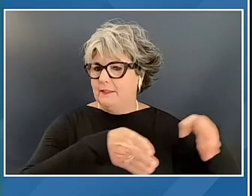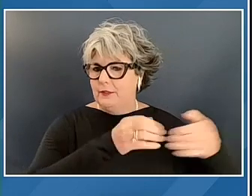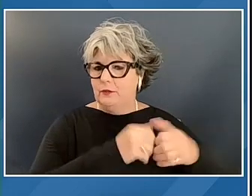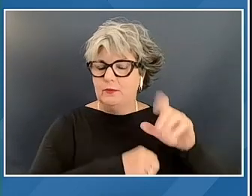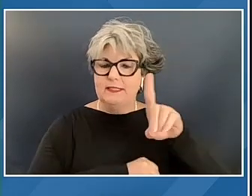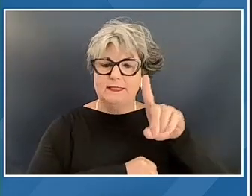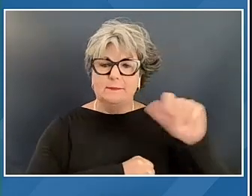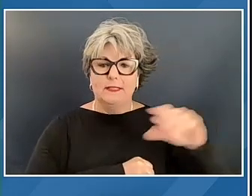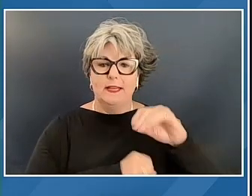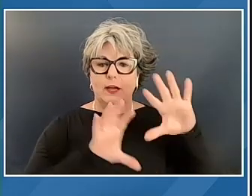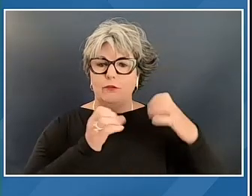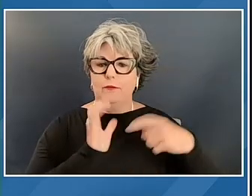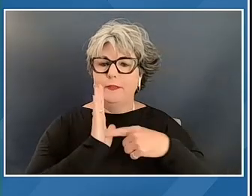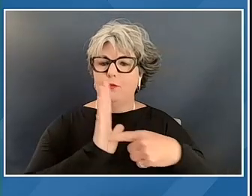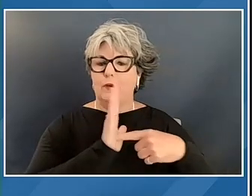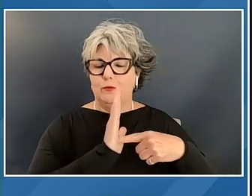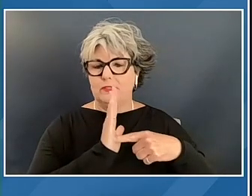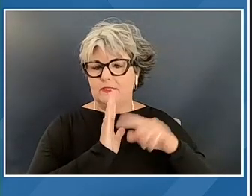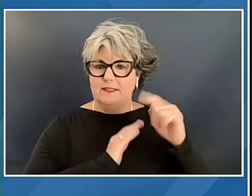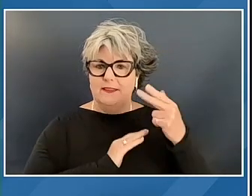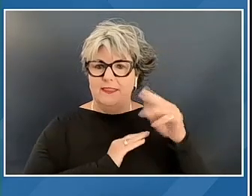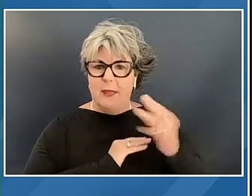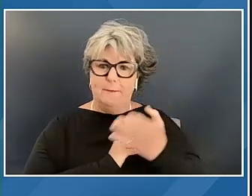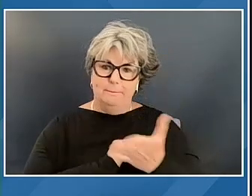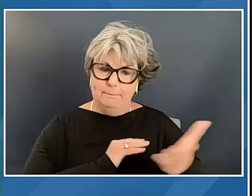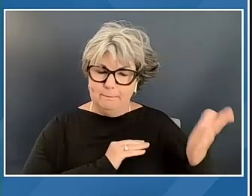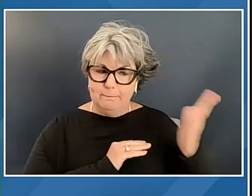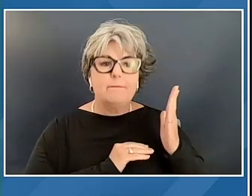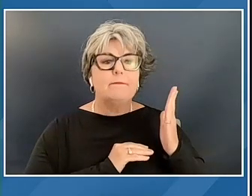that represent them. The nominees.